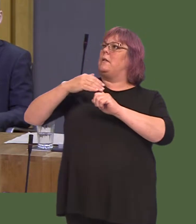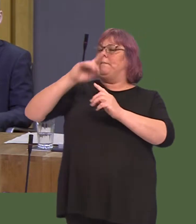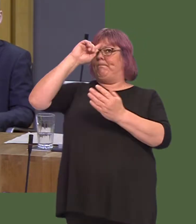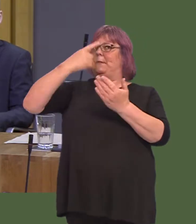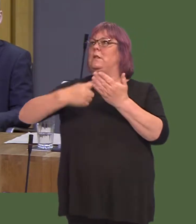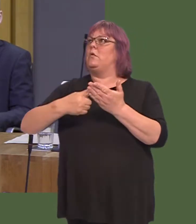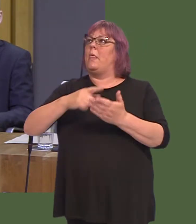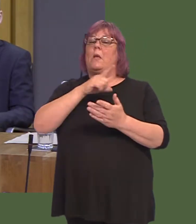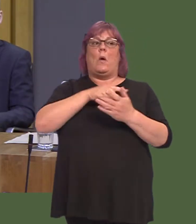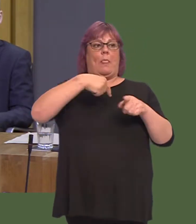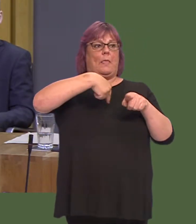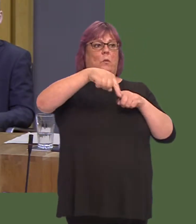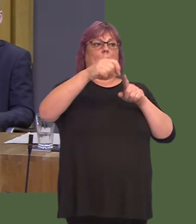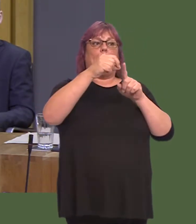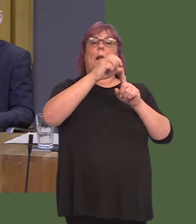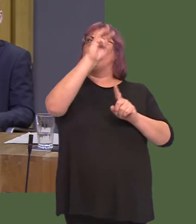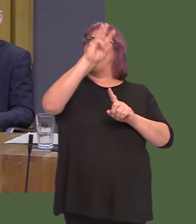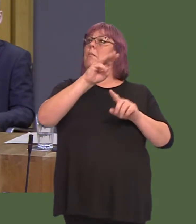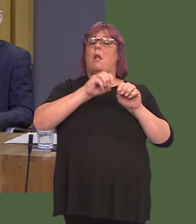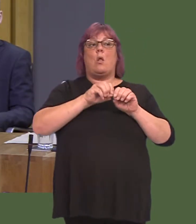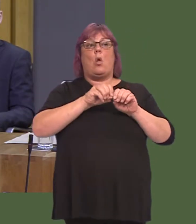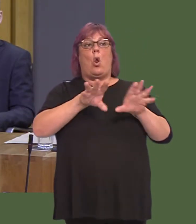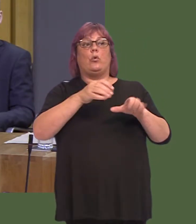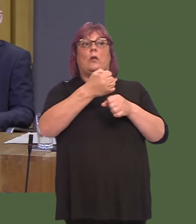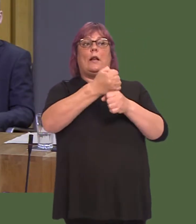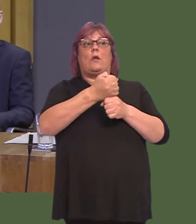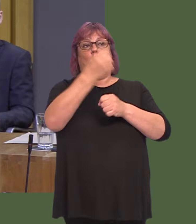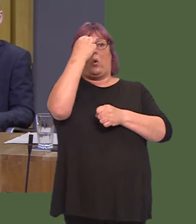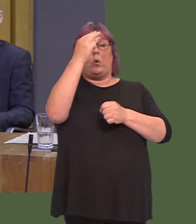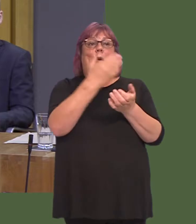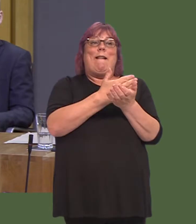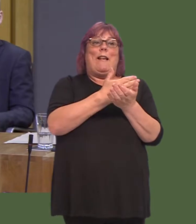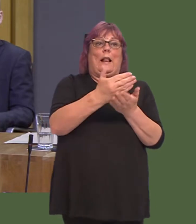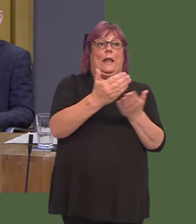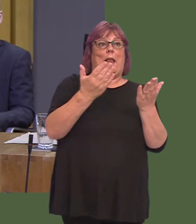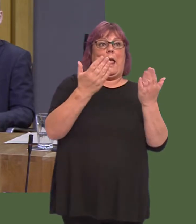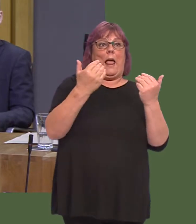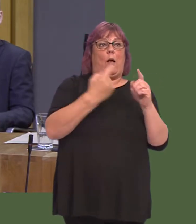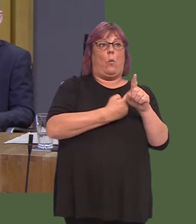That's why Plaid Cymru this week has launched a campaign, clean air week, and my colleague